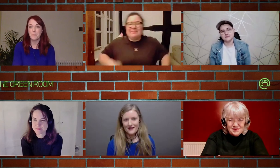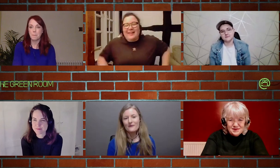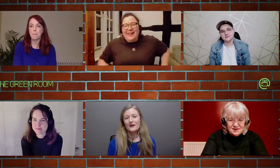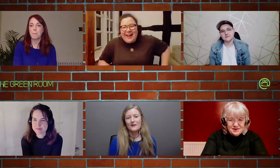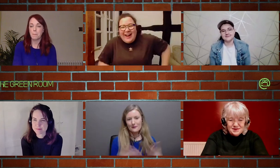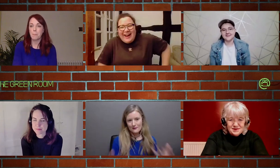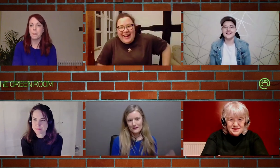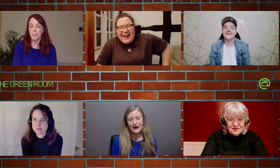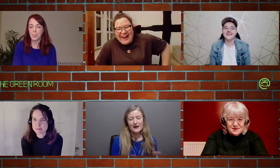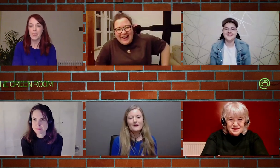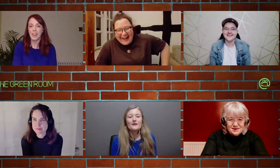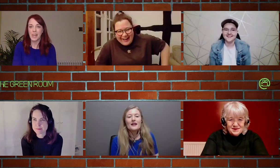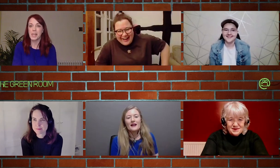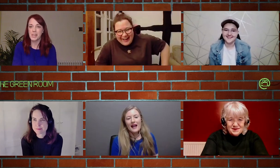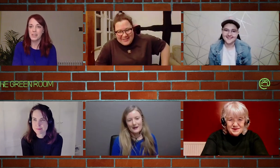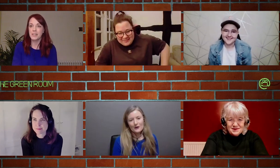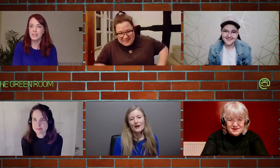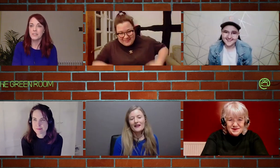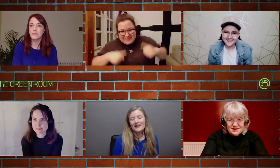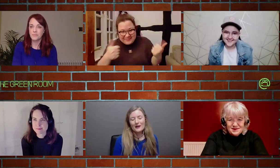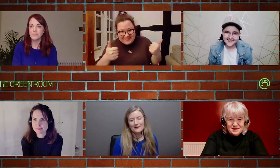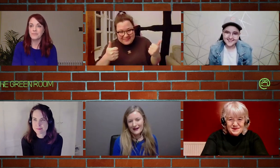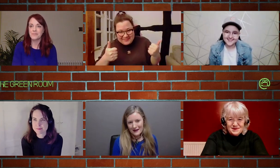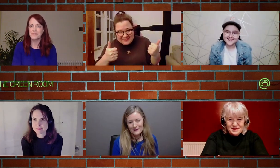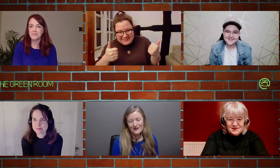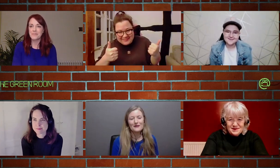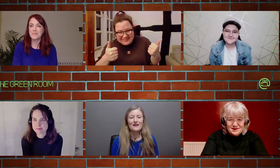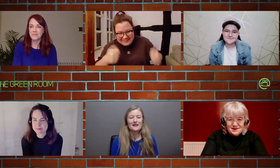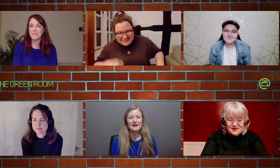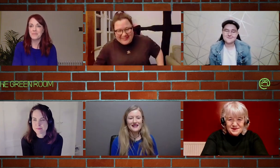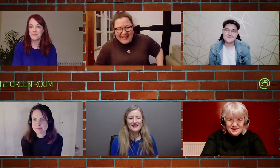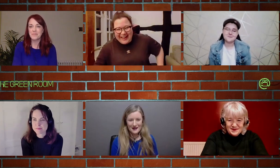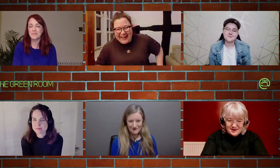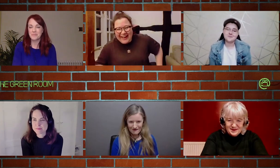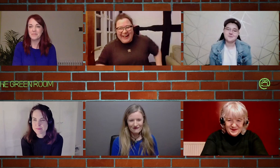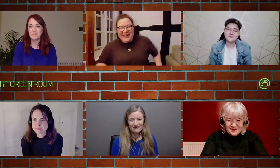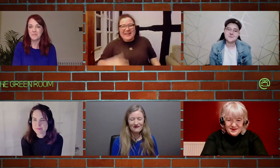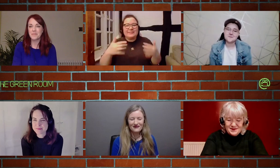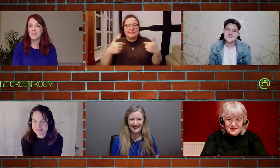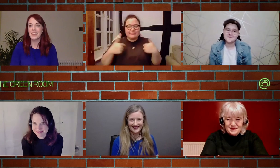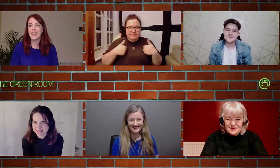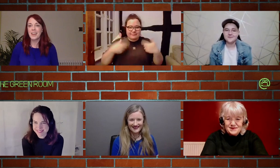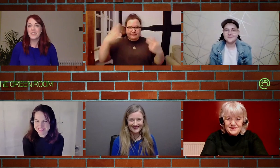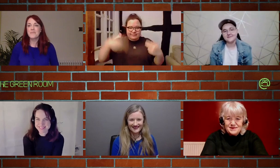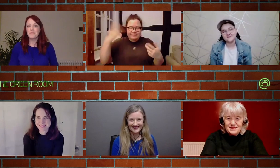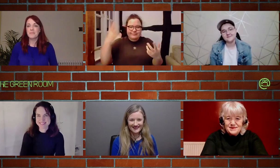The animal. And it sounds like my name so that's why that's my sign name.